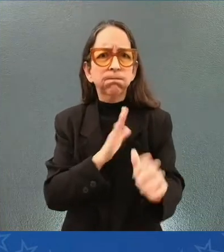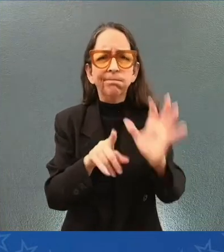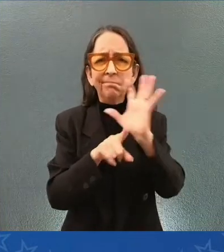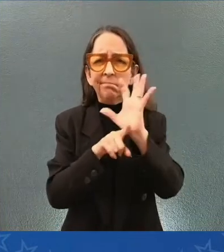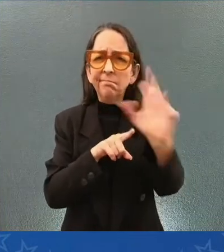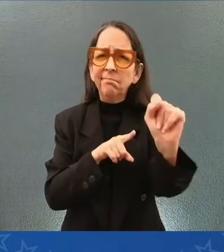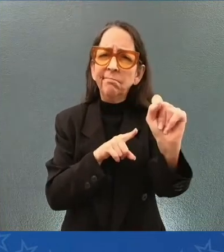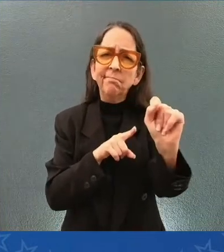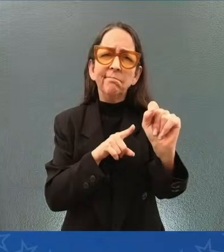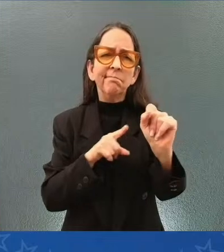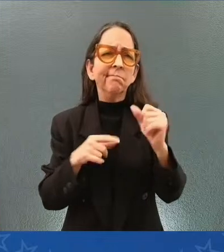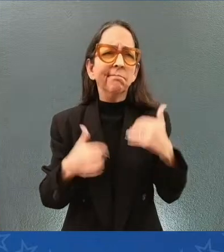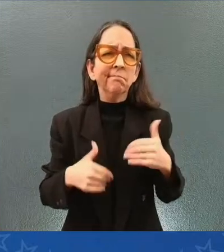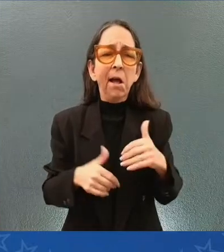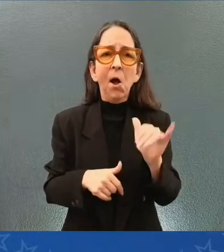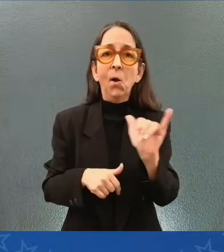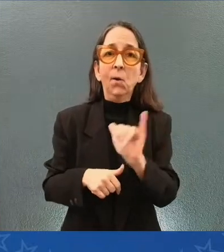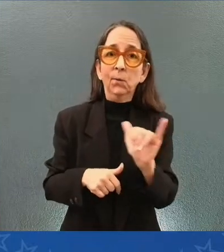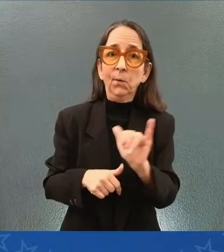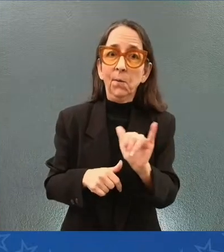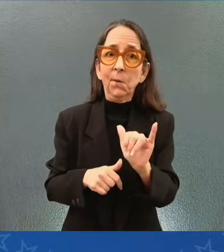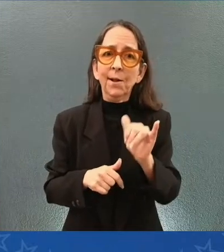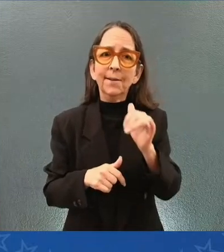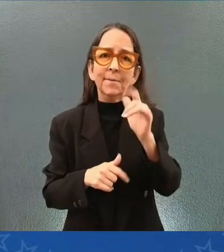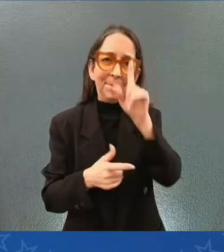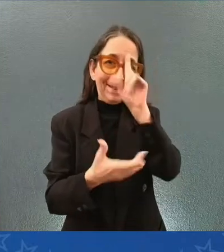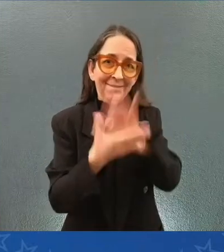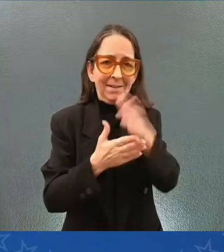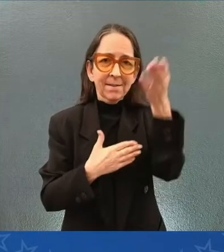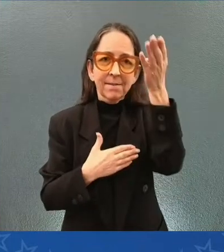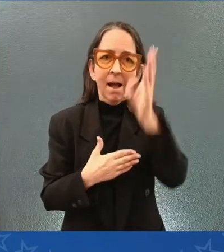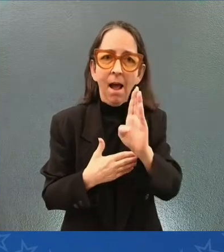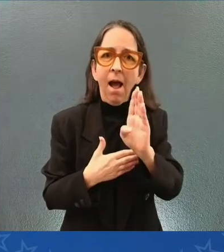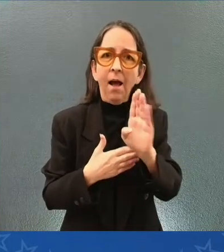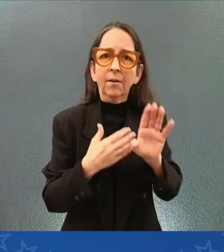Denzel Washington himself is a defining character of the American story.